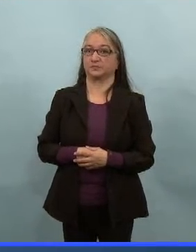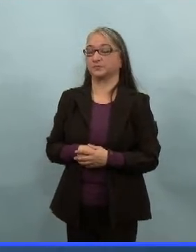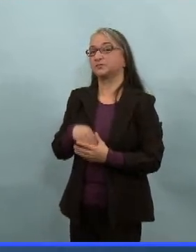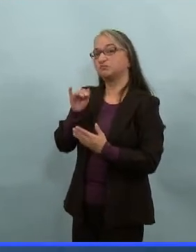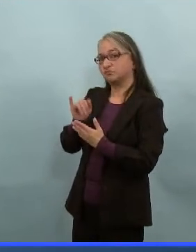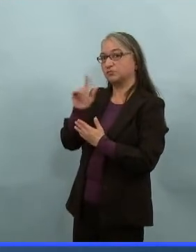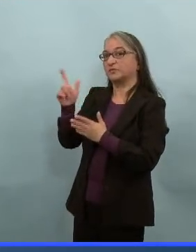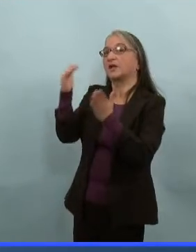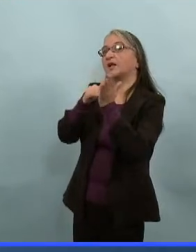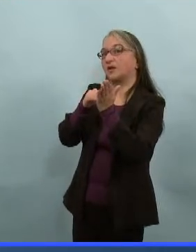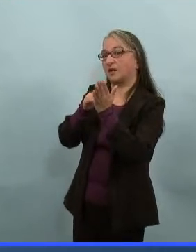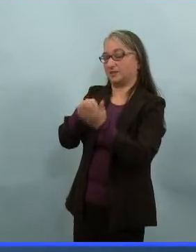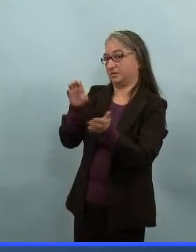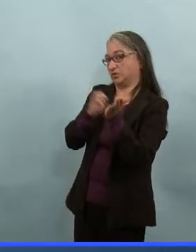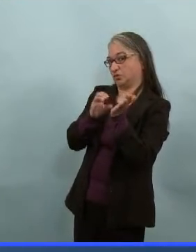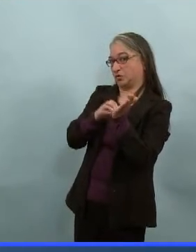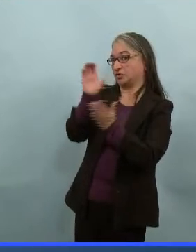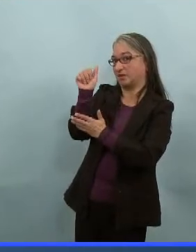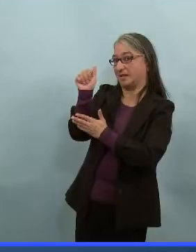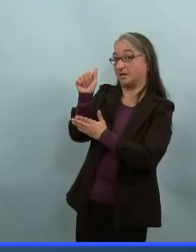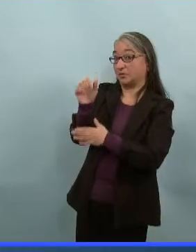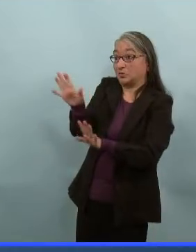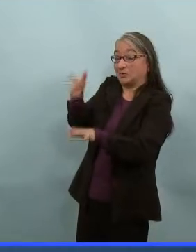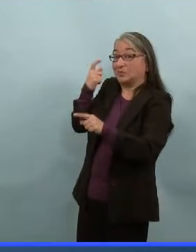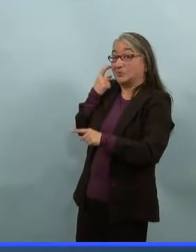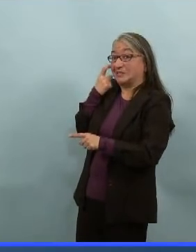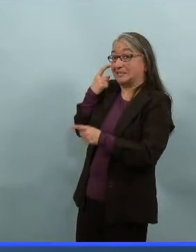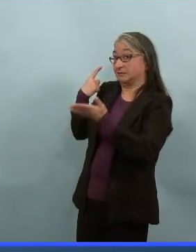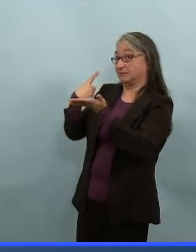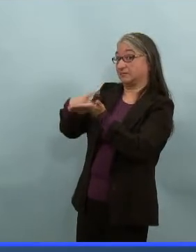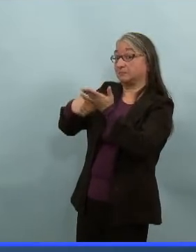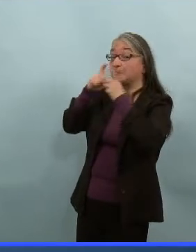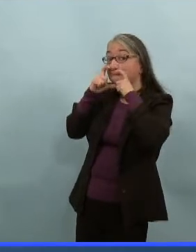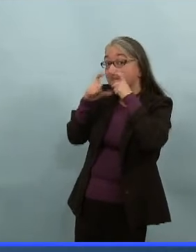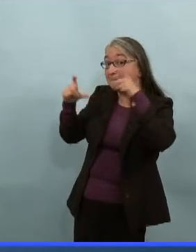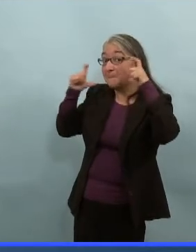that you spoke about at the beginning of the press conference can can you expand on that should